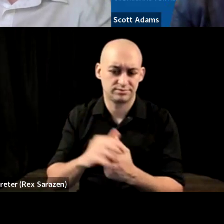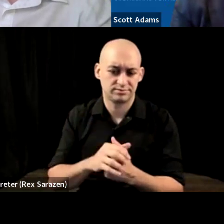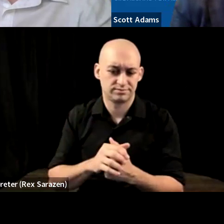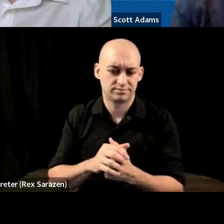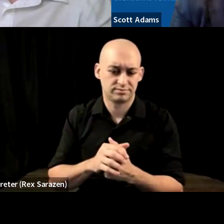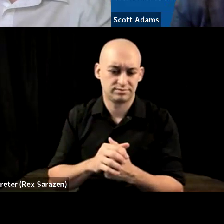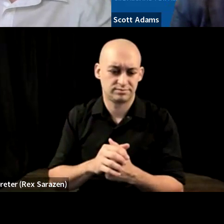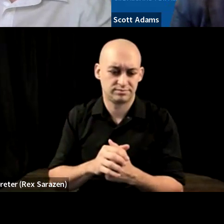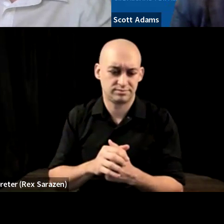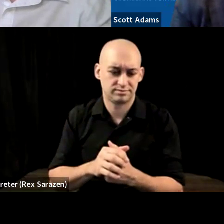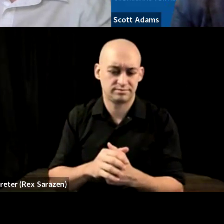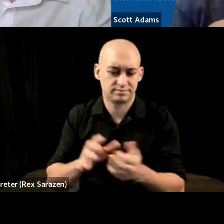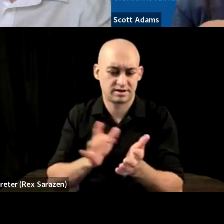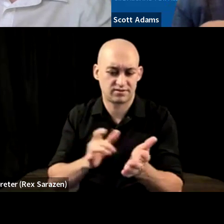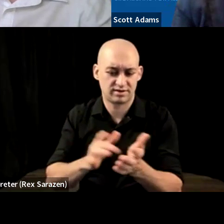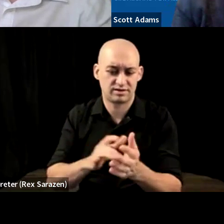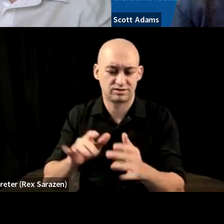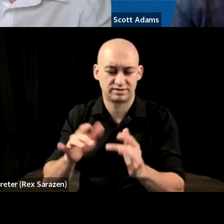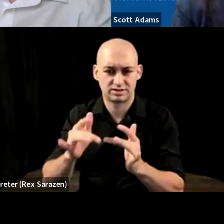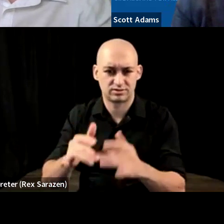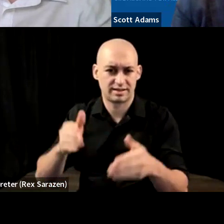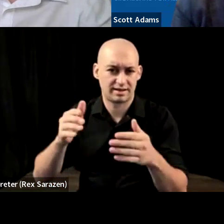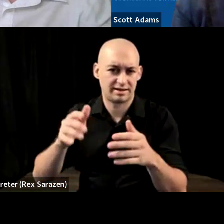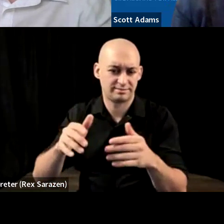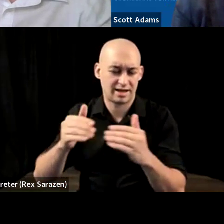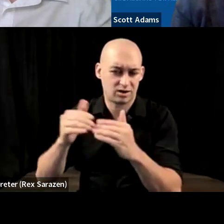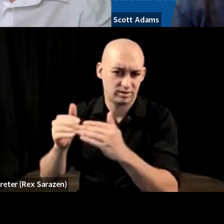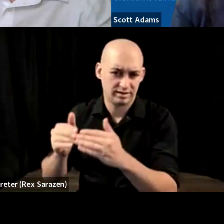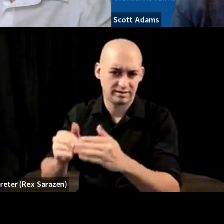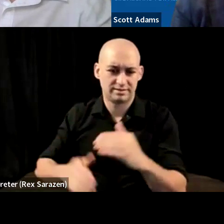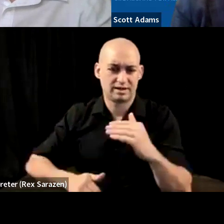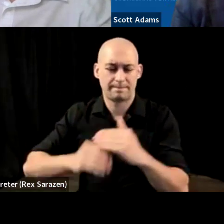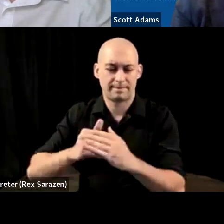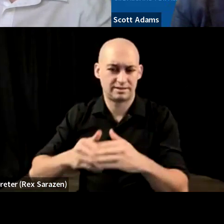advantage of digital equity, the state digital equity capacity ground funding and the specific